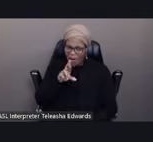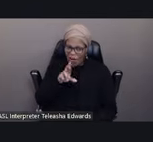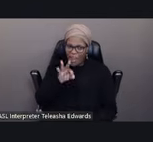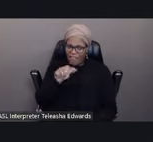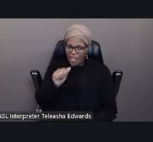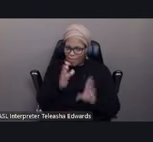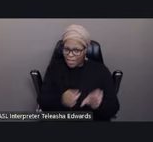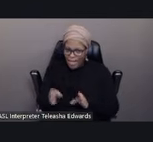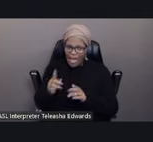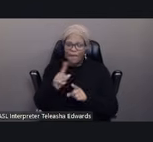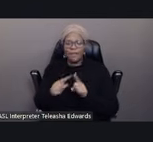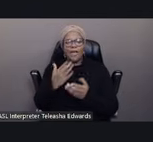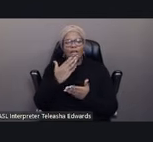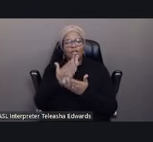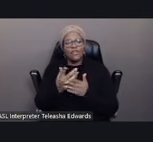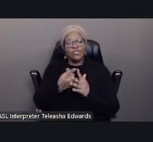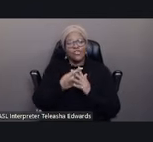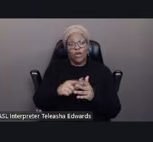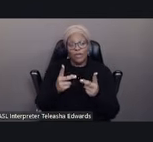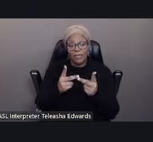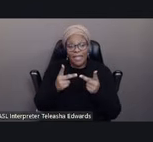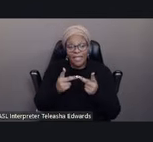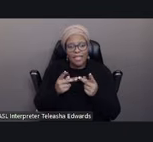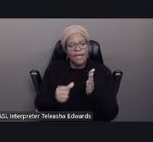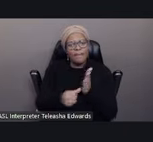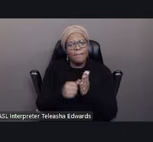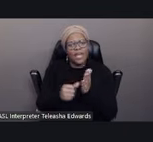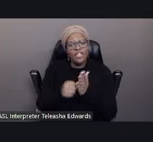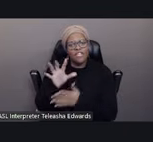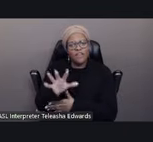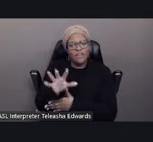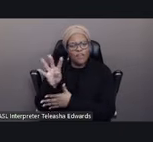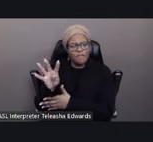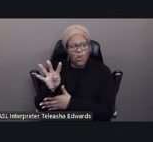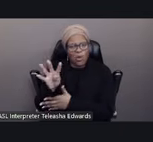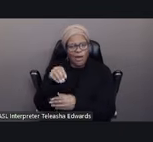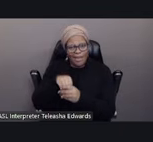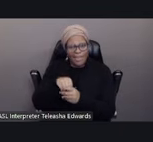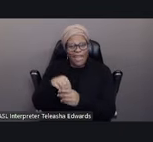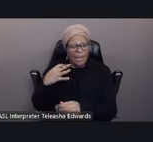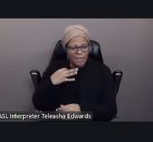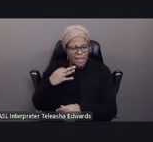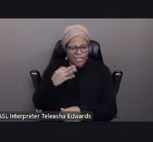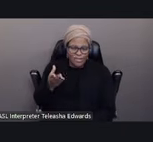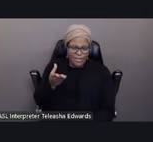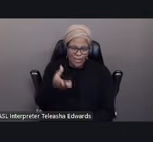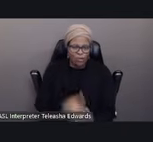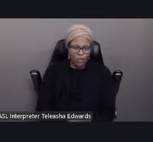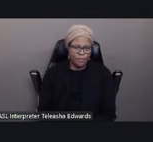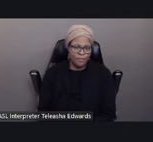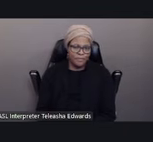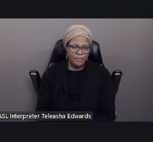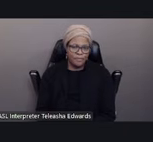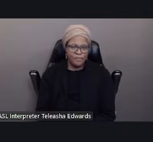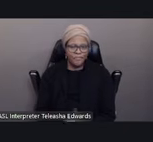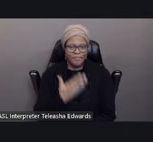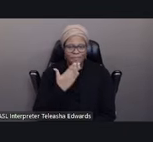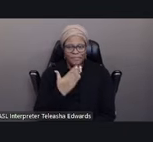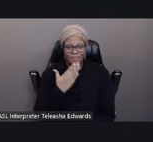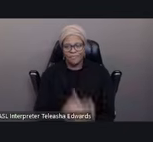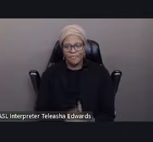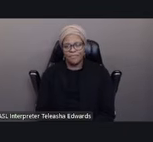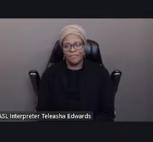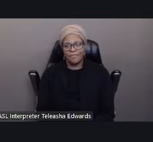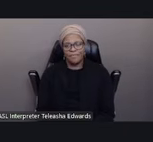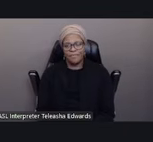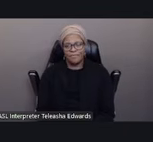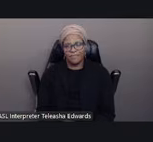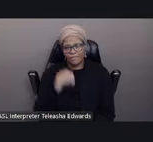uh I think in the uh page 54, if I'm not mistaken, in the application. Thanks.